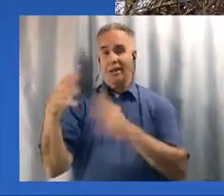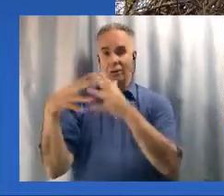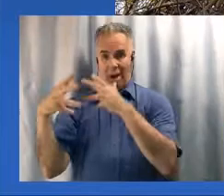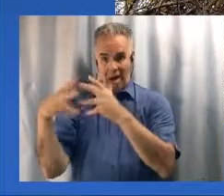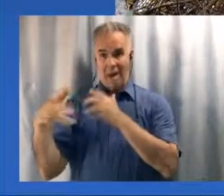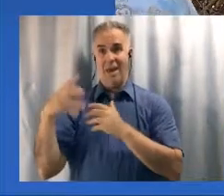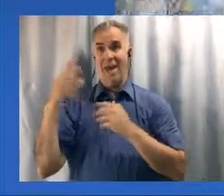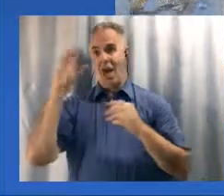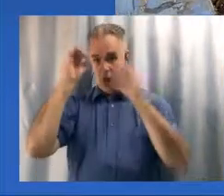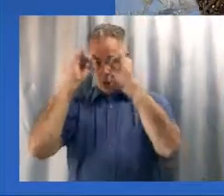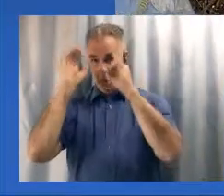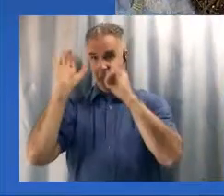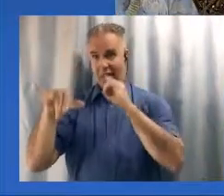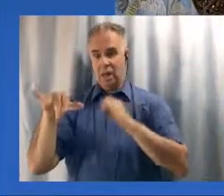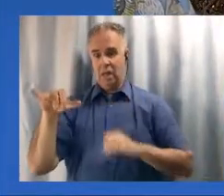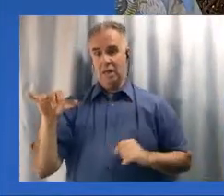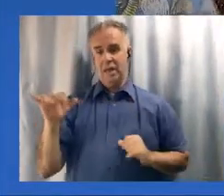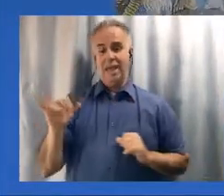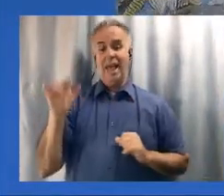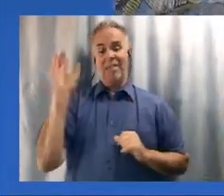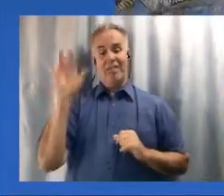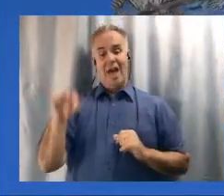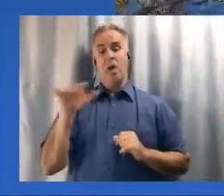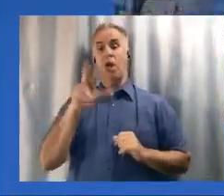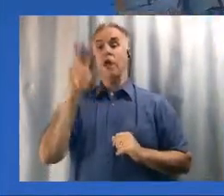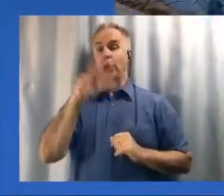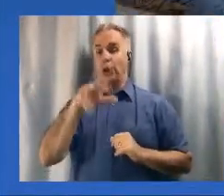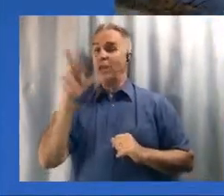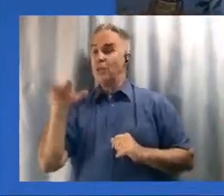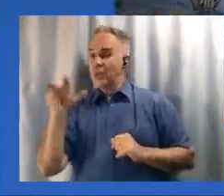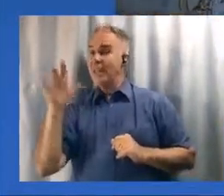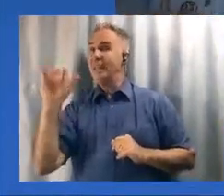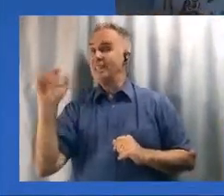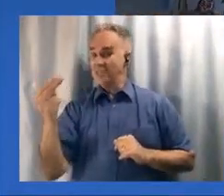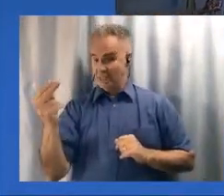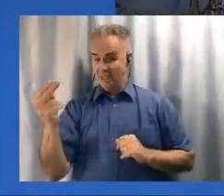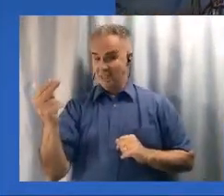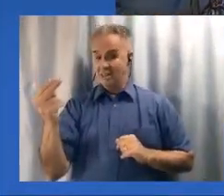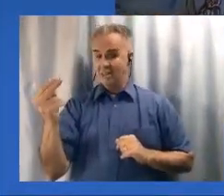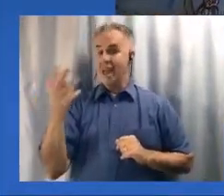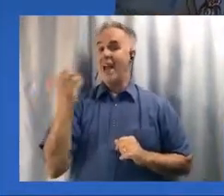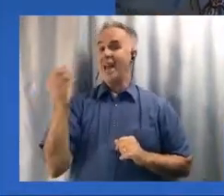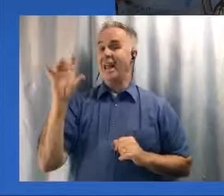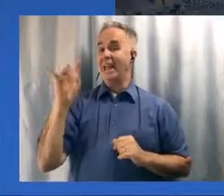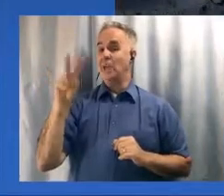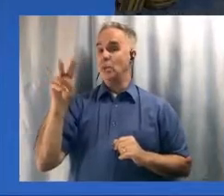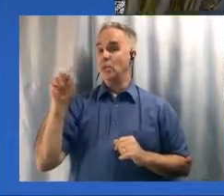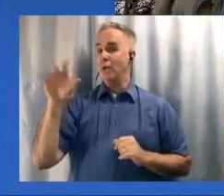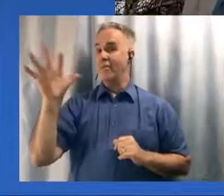is 33 inches, 82 .5 centimeters long.